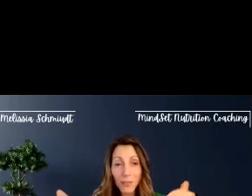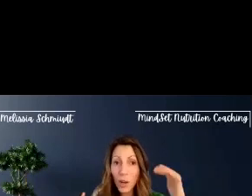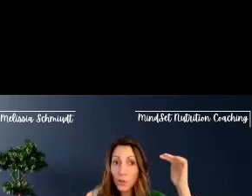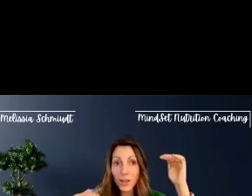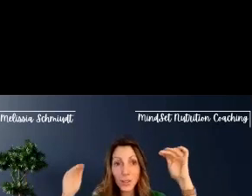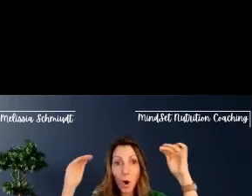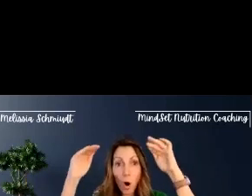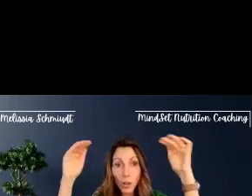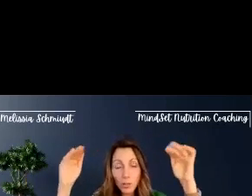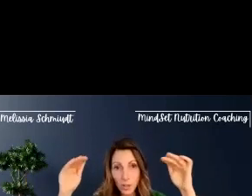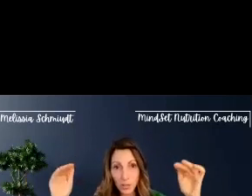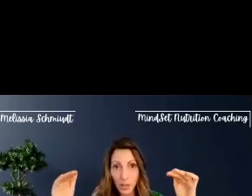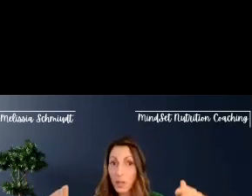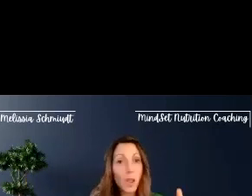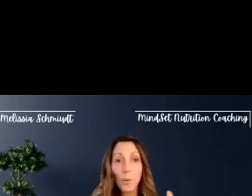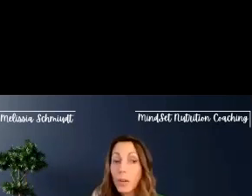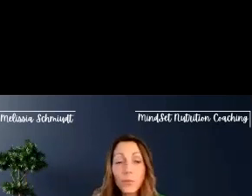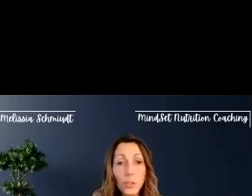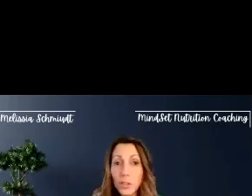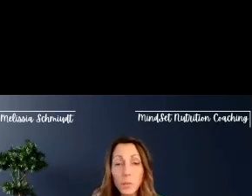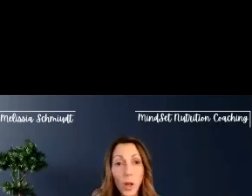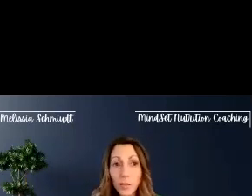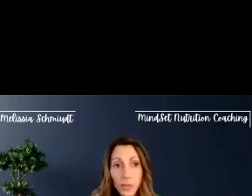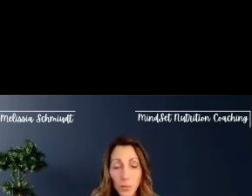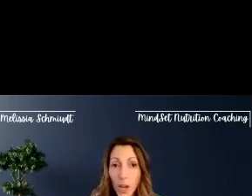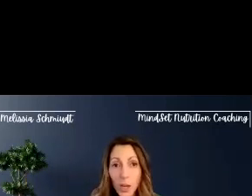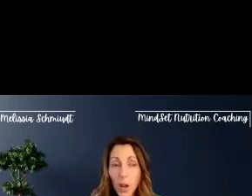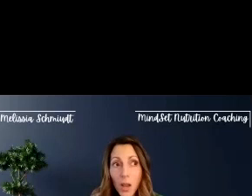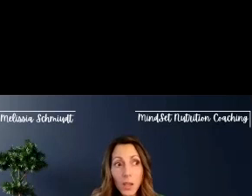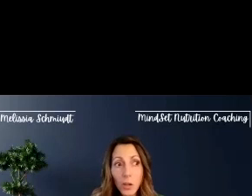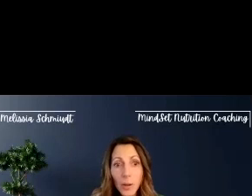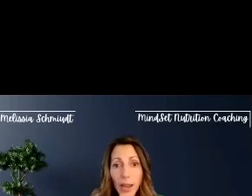We have to address all of these things. We don't have to address them all at the same time. But